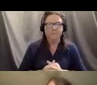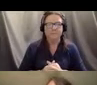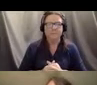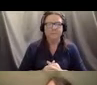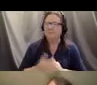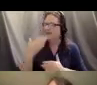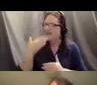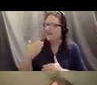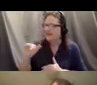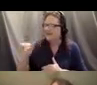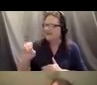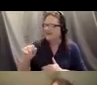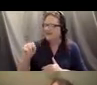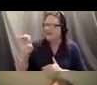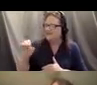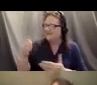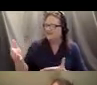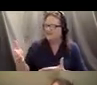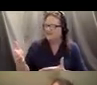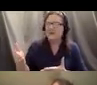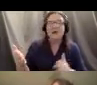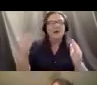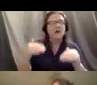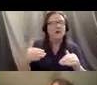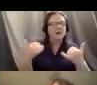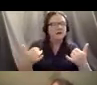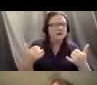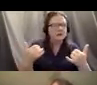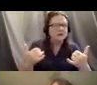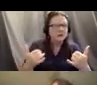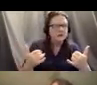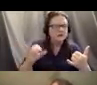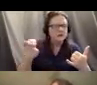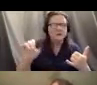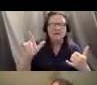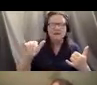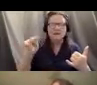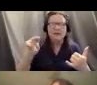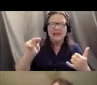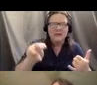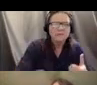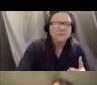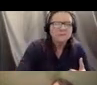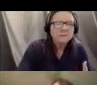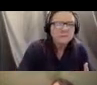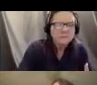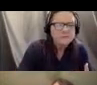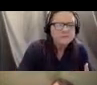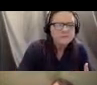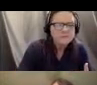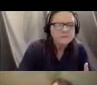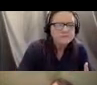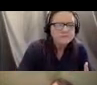Thank you so much Jesse. We'll move next to [indiscernible].